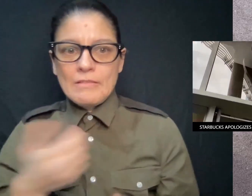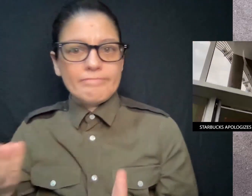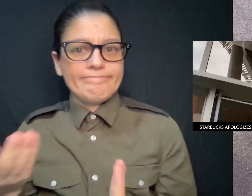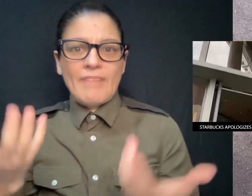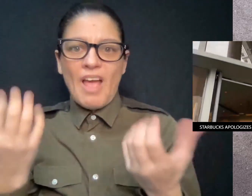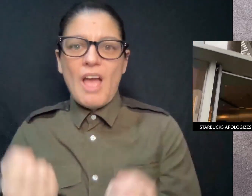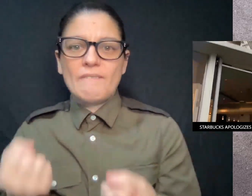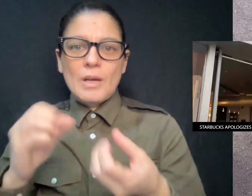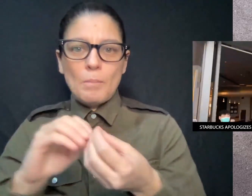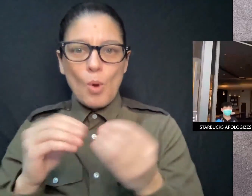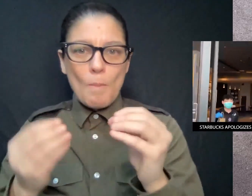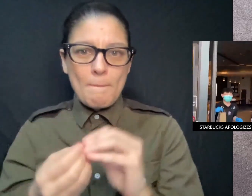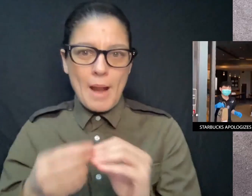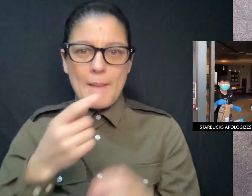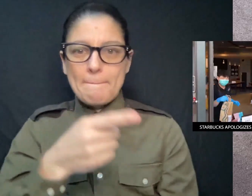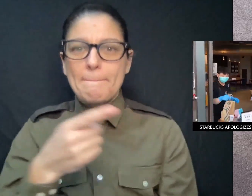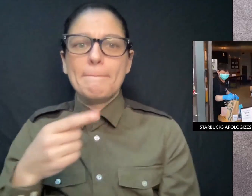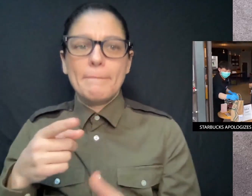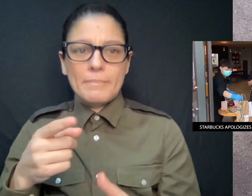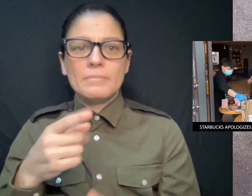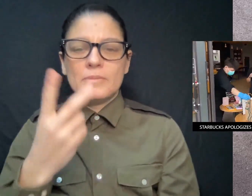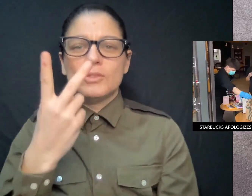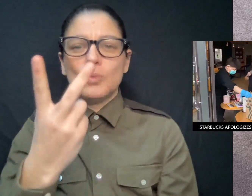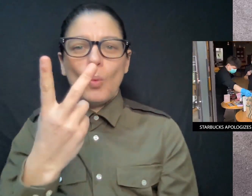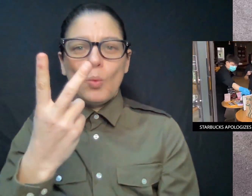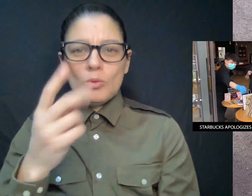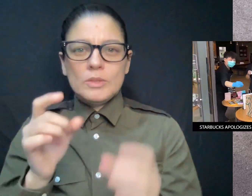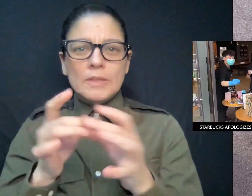Starbucks is apologizing after an undercover report